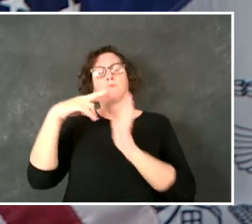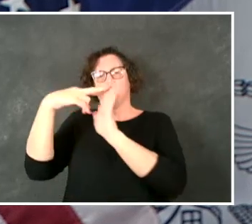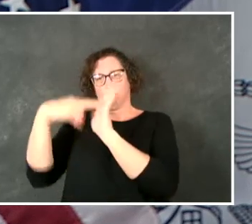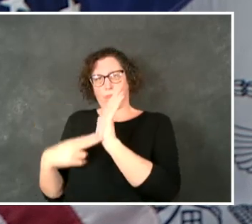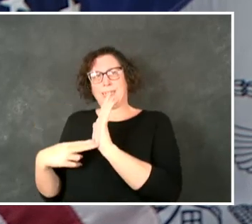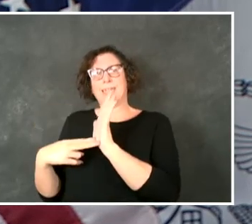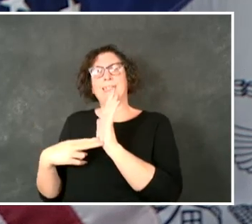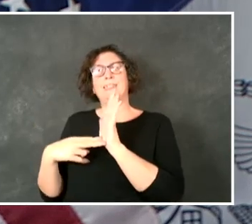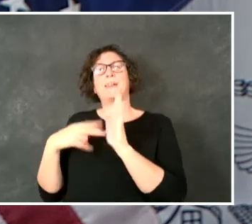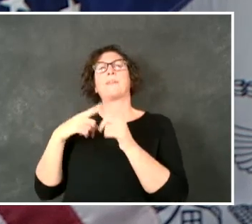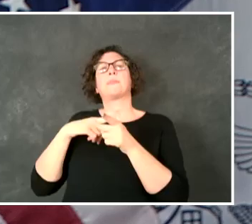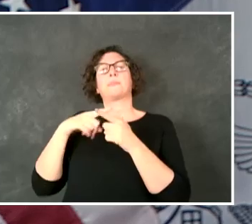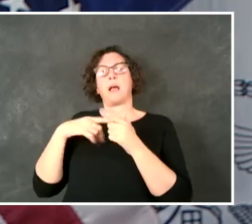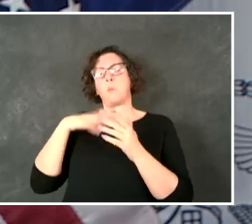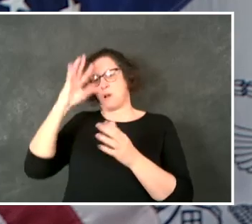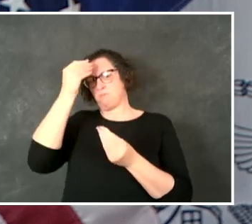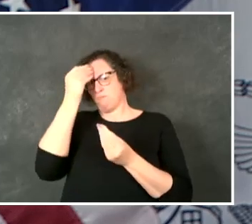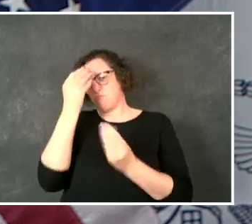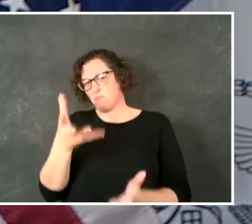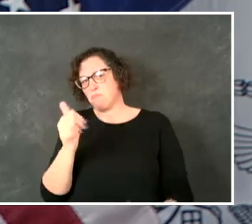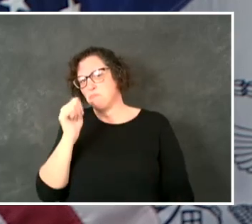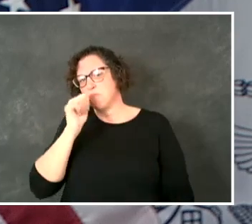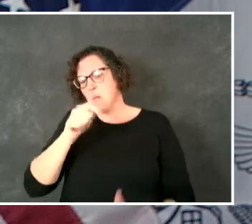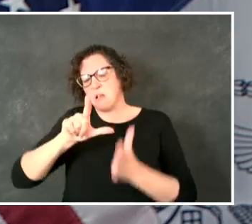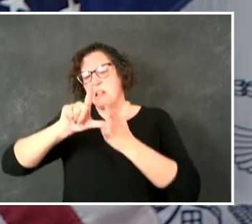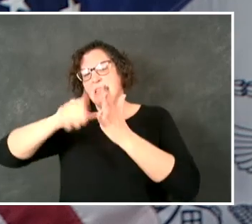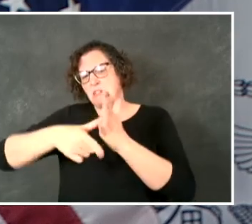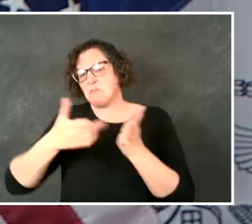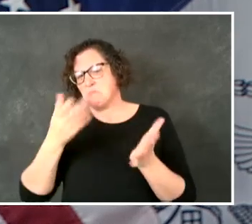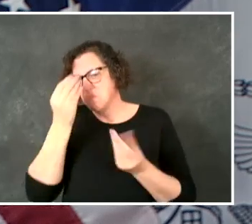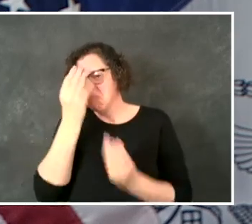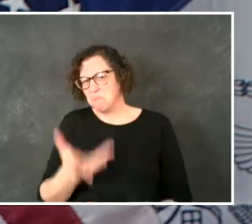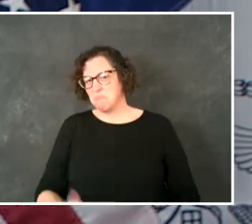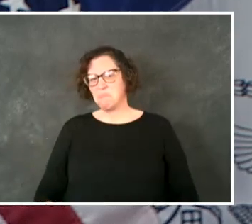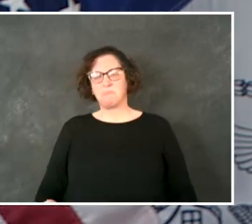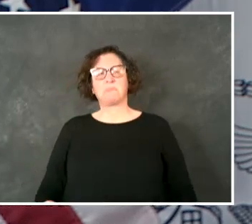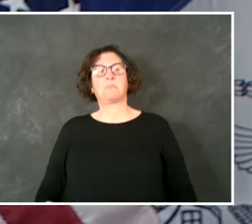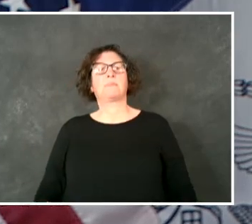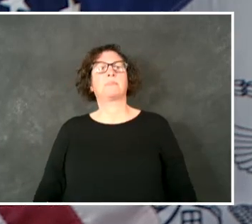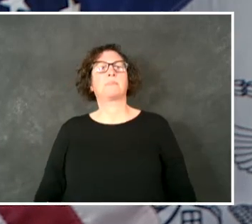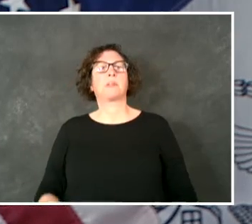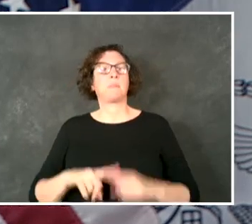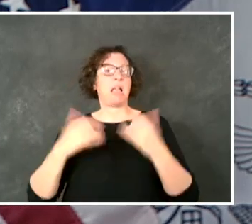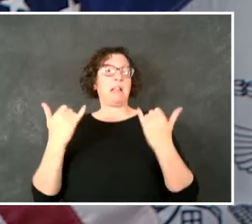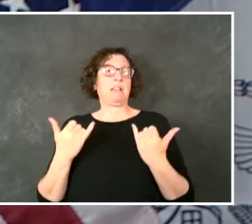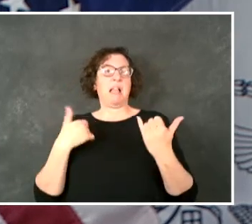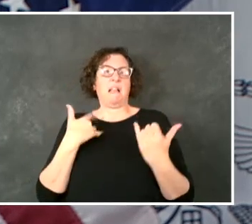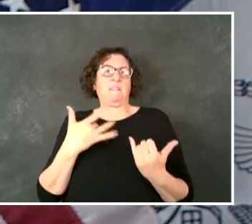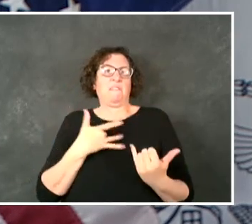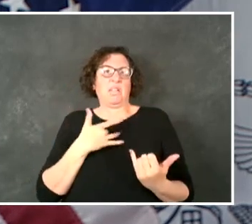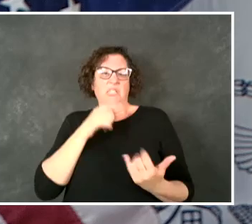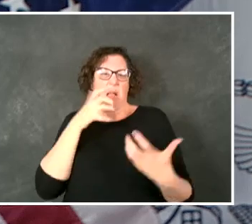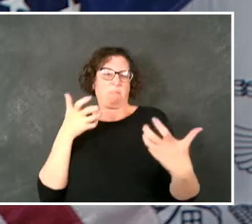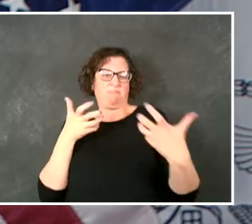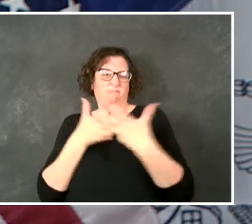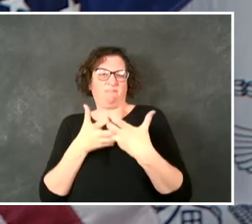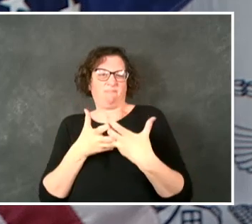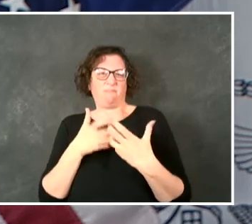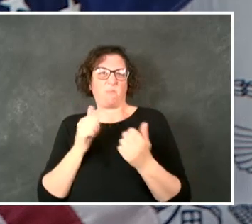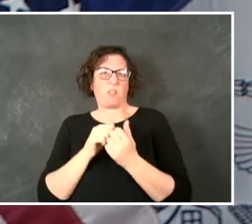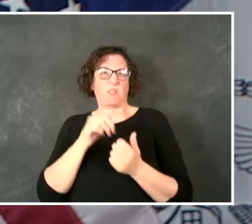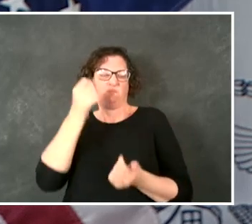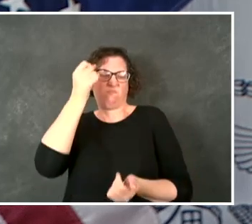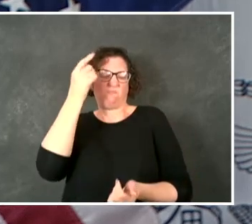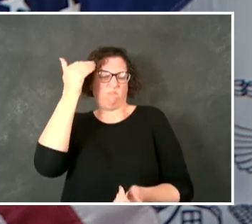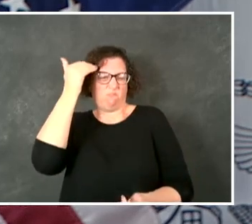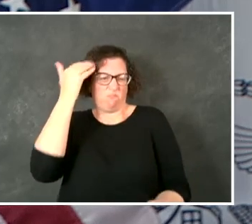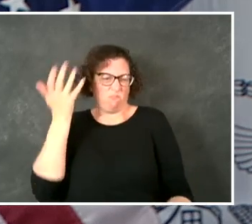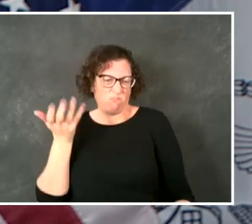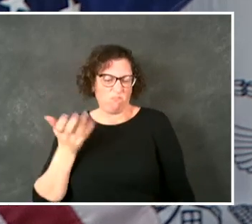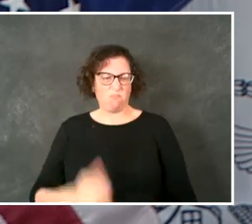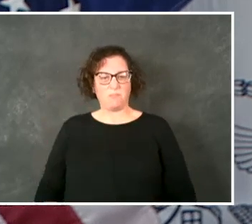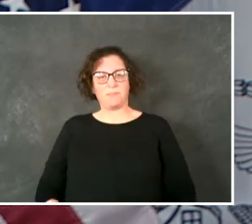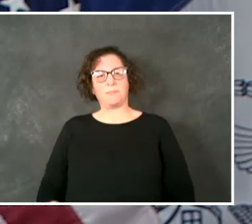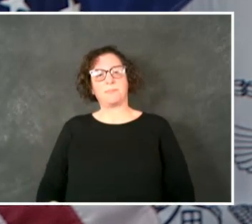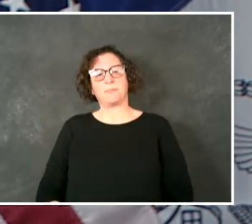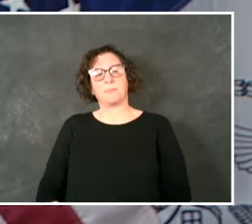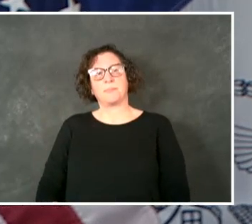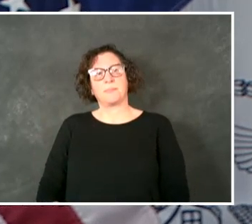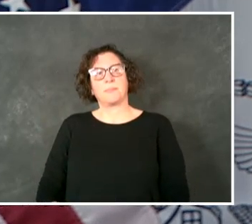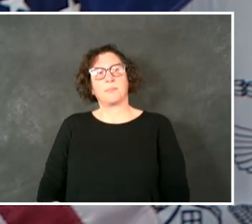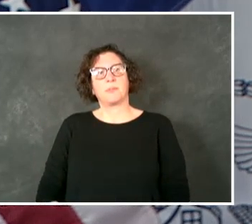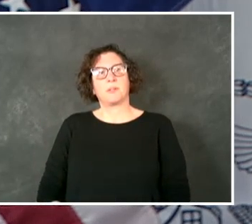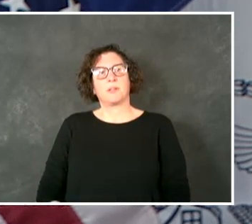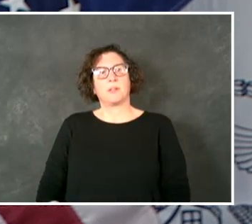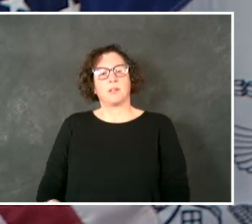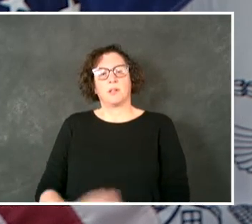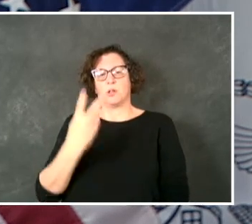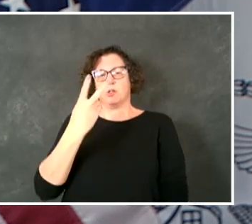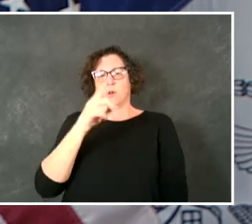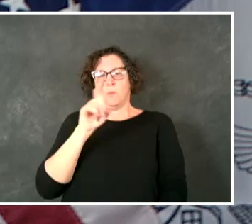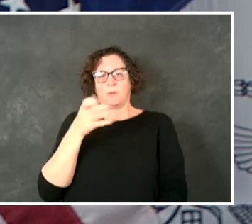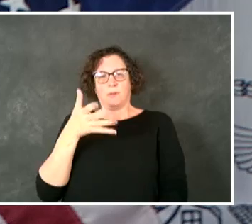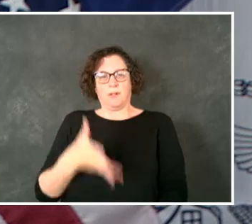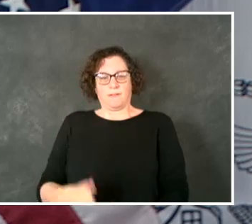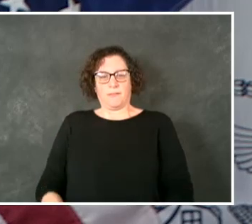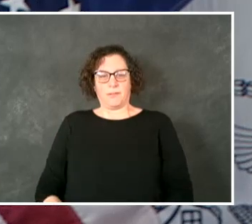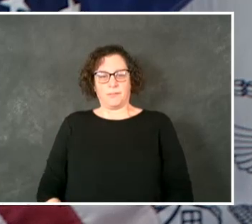MORE PEOPLE.